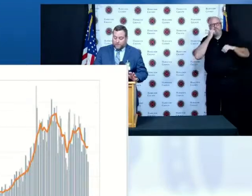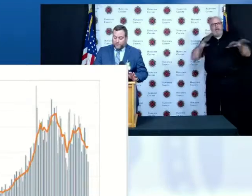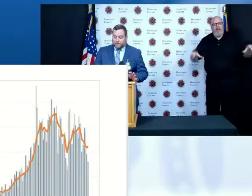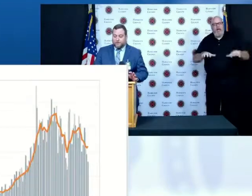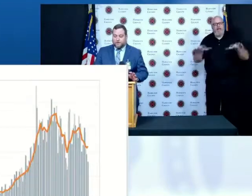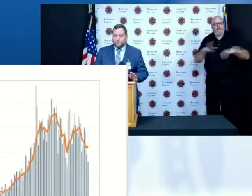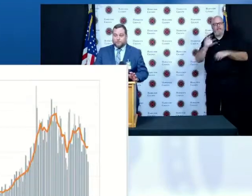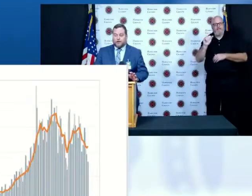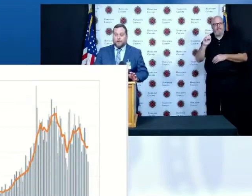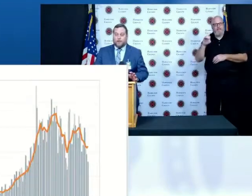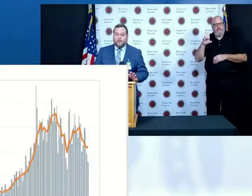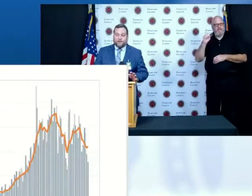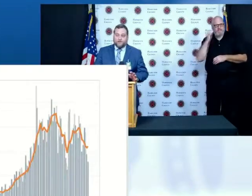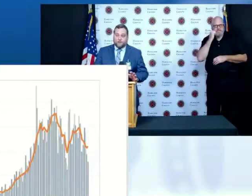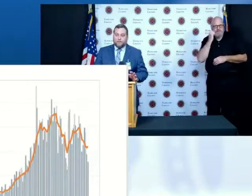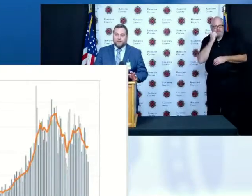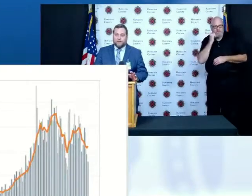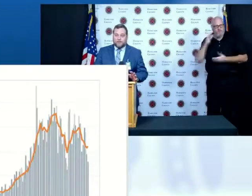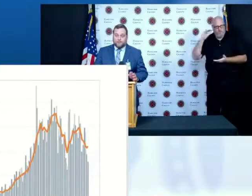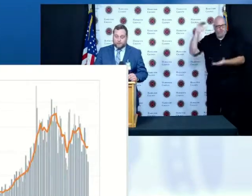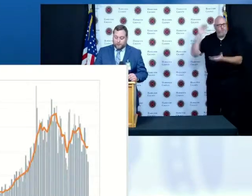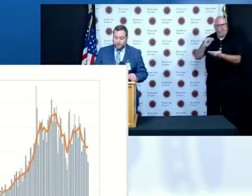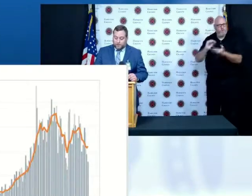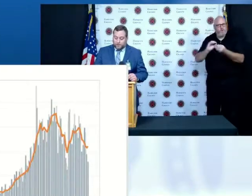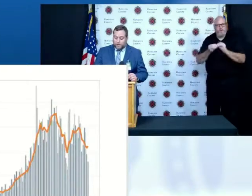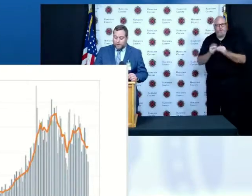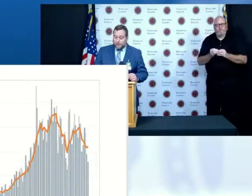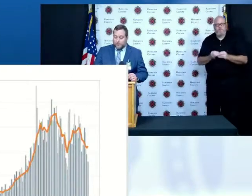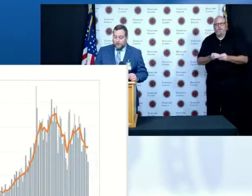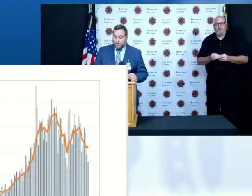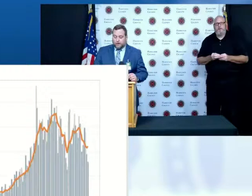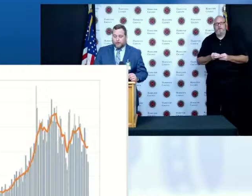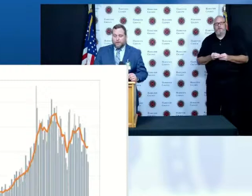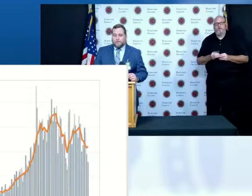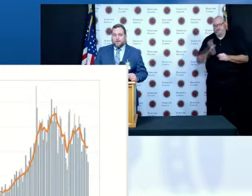that there does remain a lot of active Covid-19 within our community there are currently about